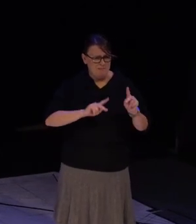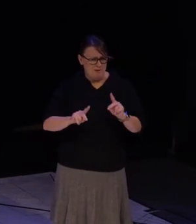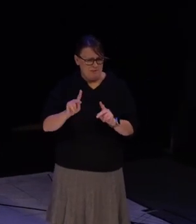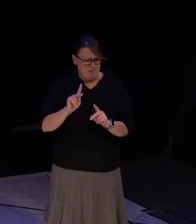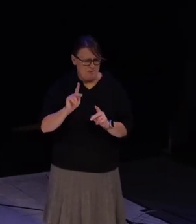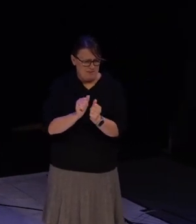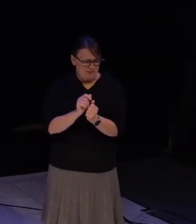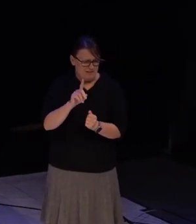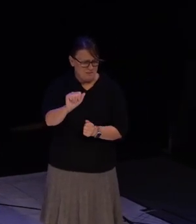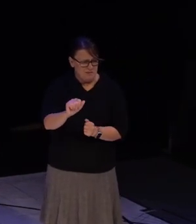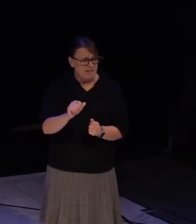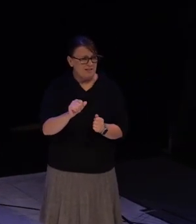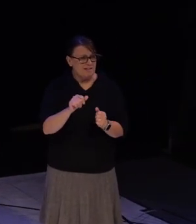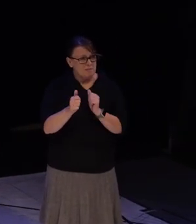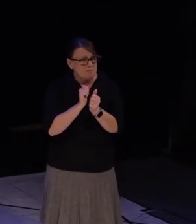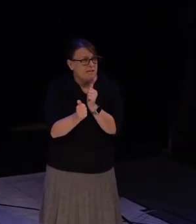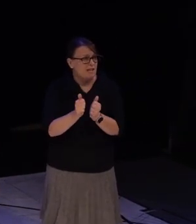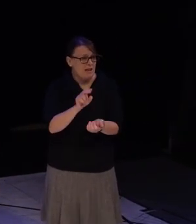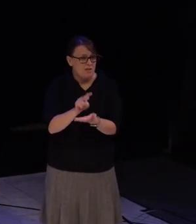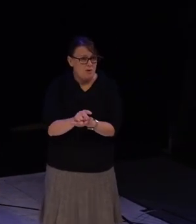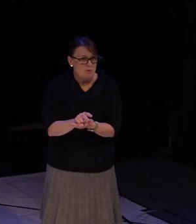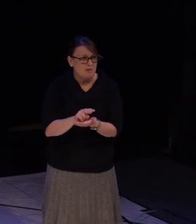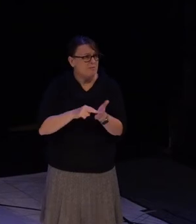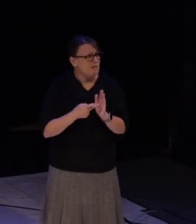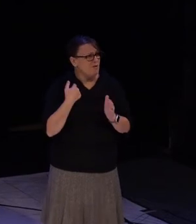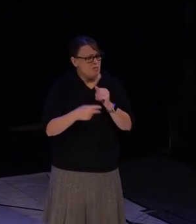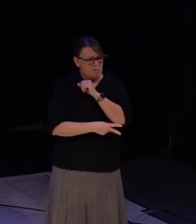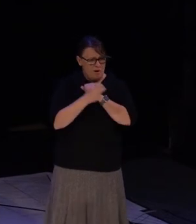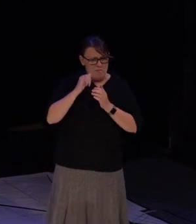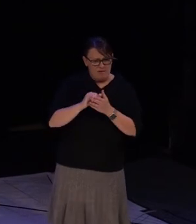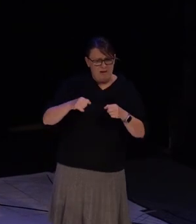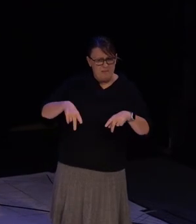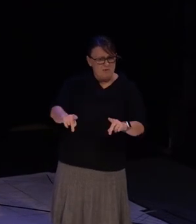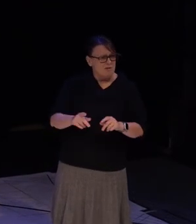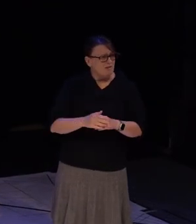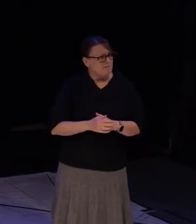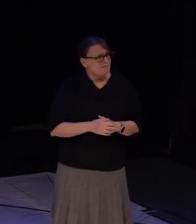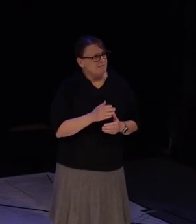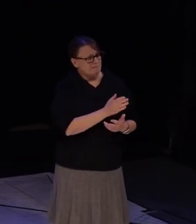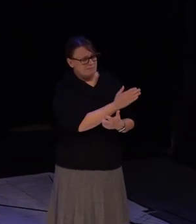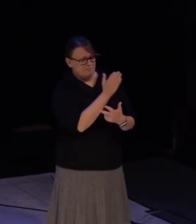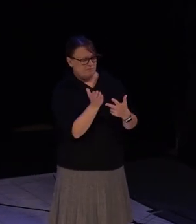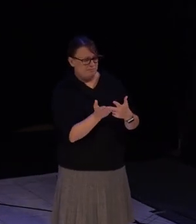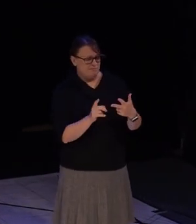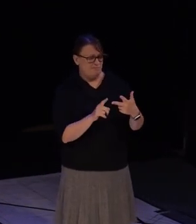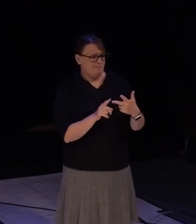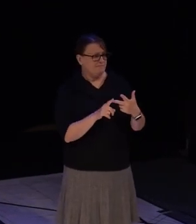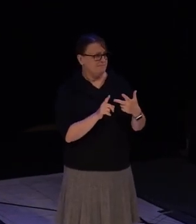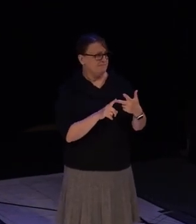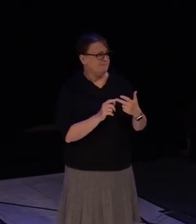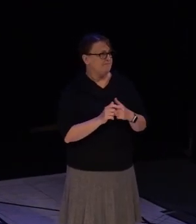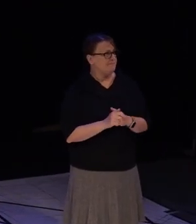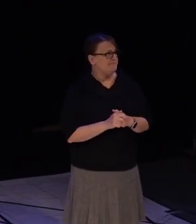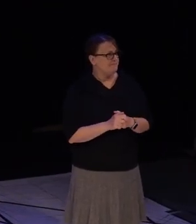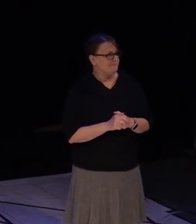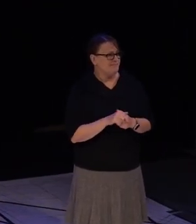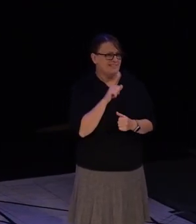then we're robbing them of that opportunity. And finally number three. It's not special.